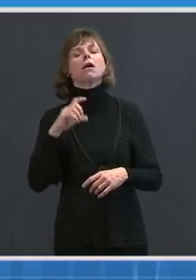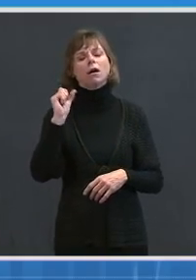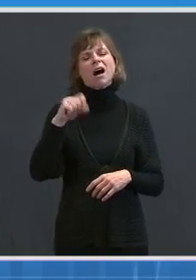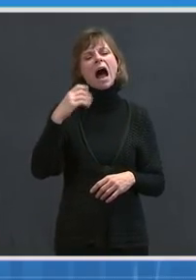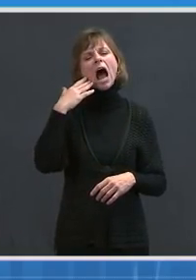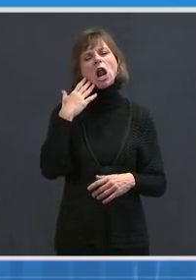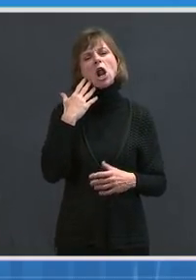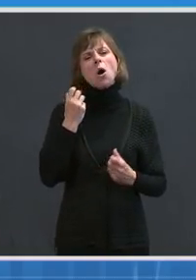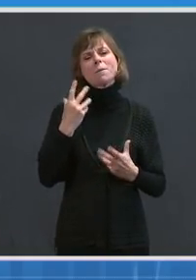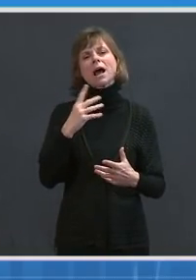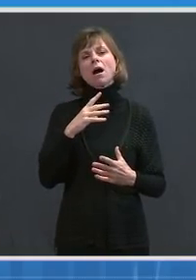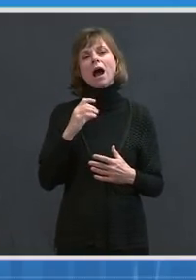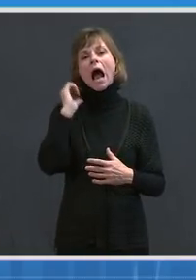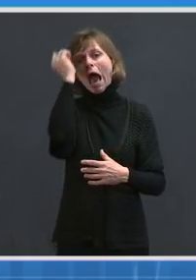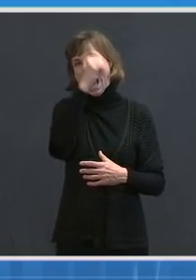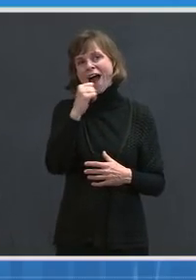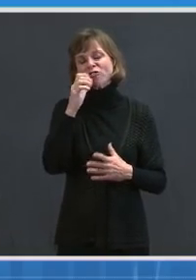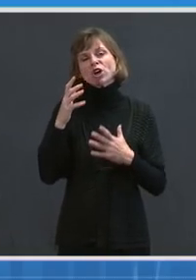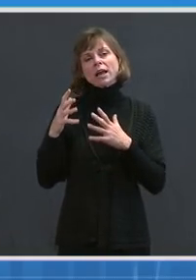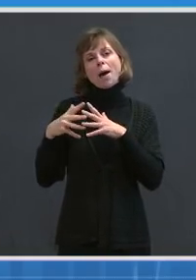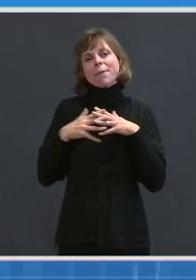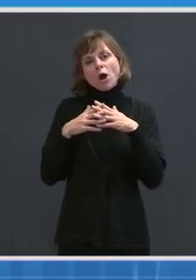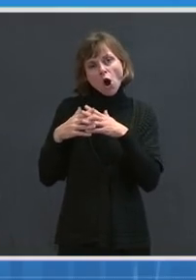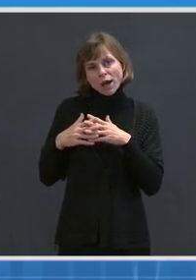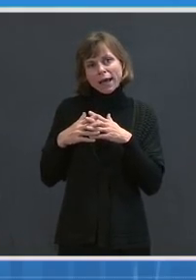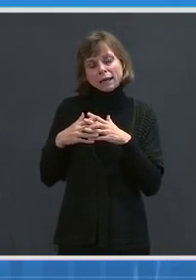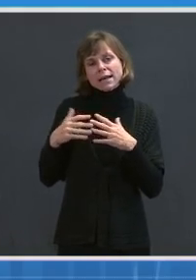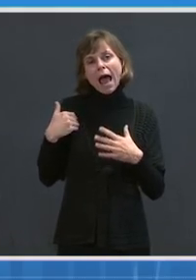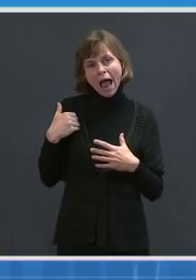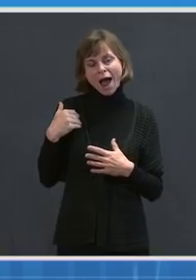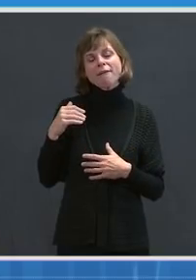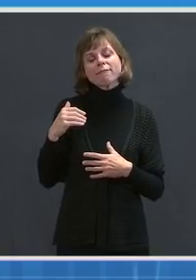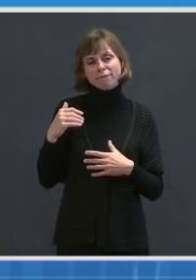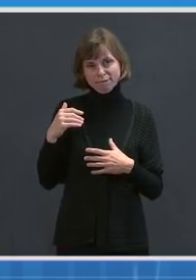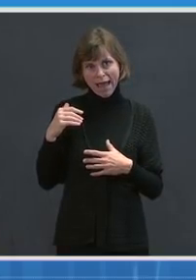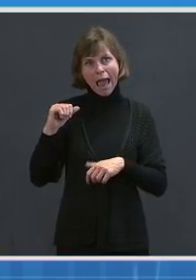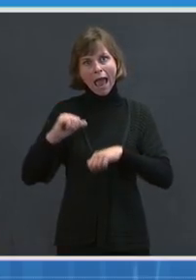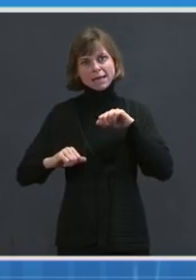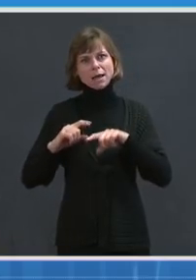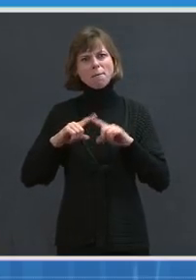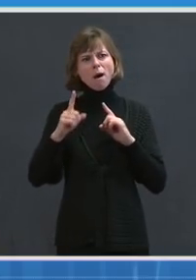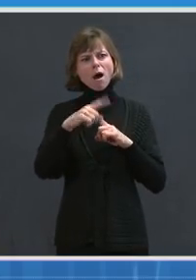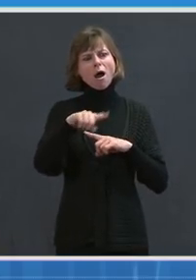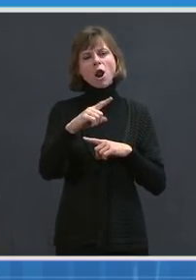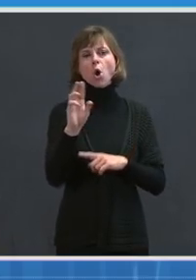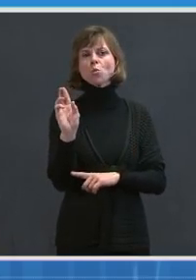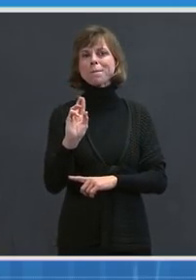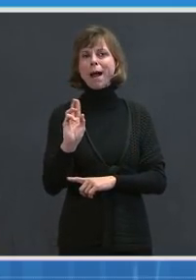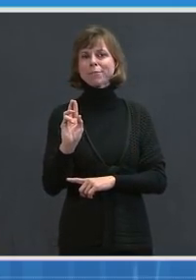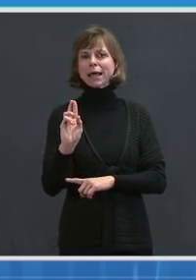African Americans and hesitancy, but I was also looking at hesitancy among Republican voters, in particular.